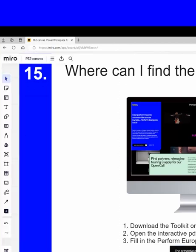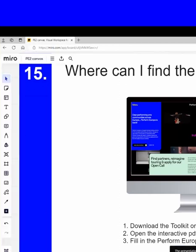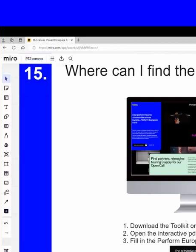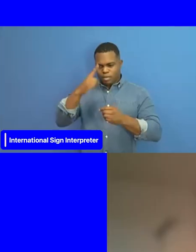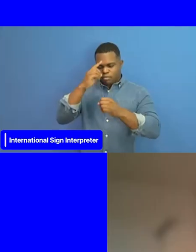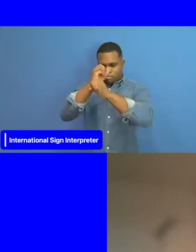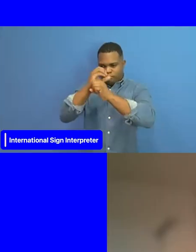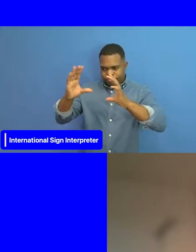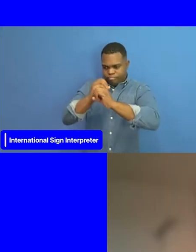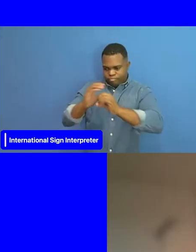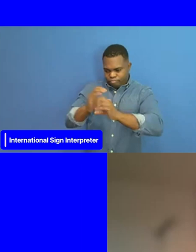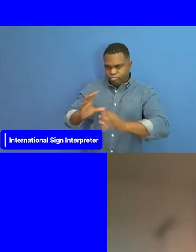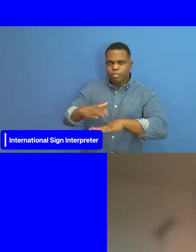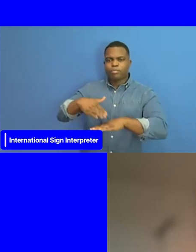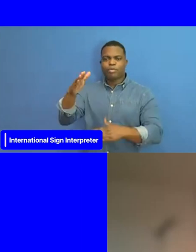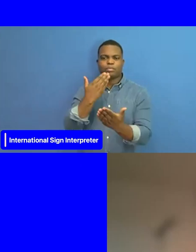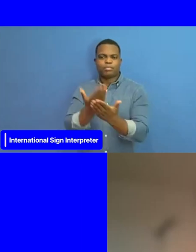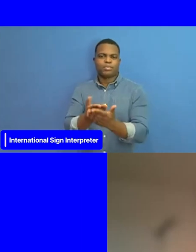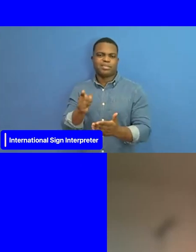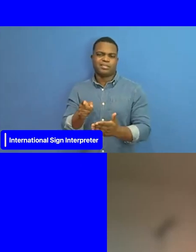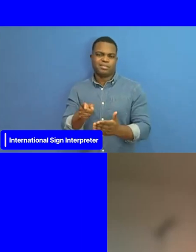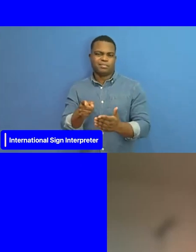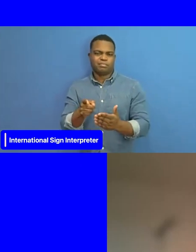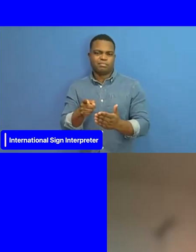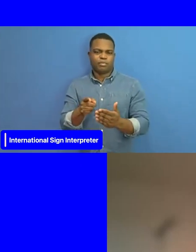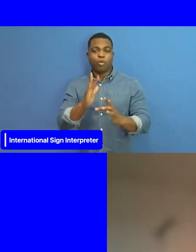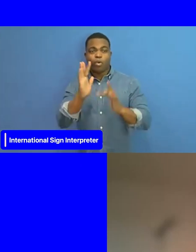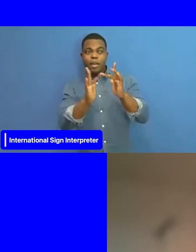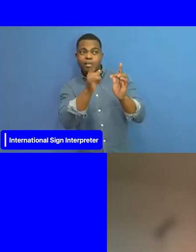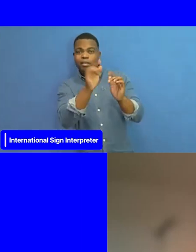Thank you Joris, thanks a lot for this